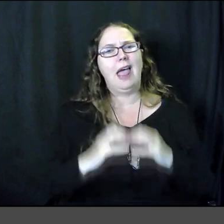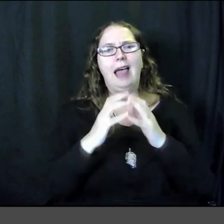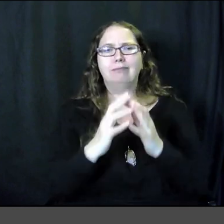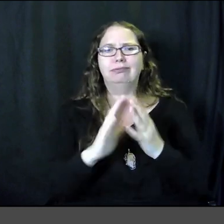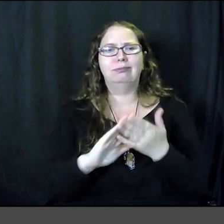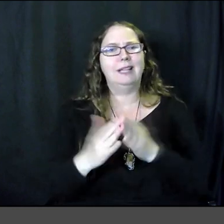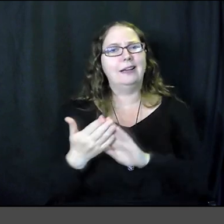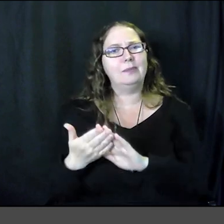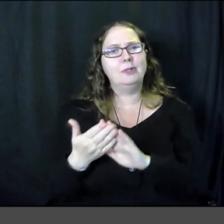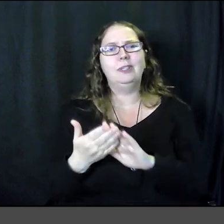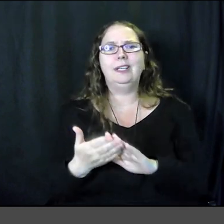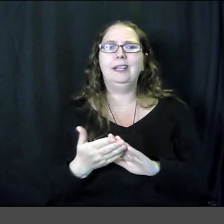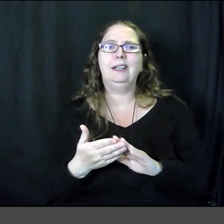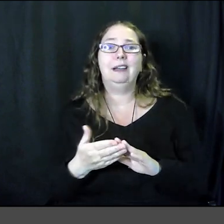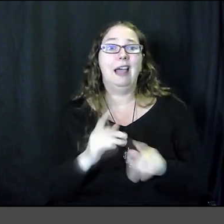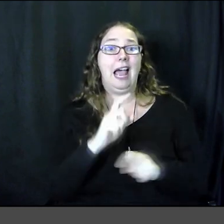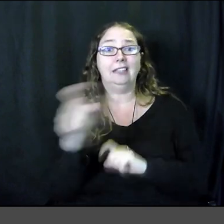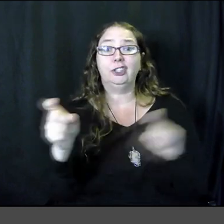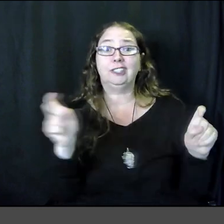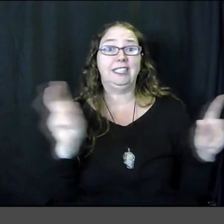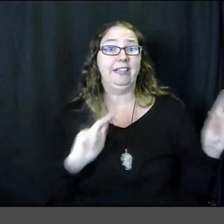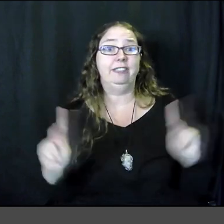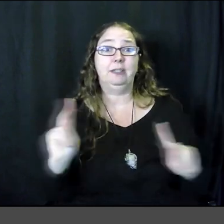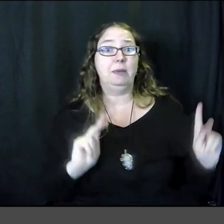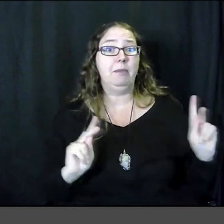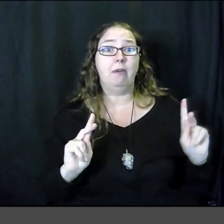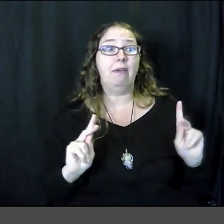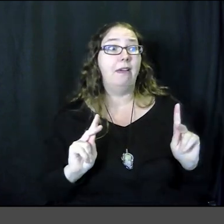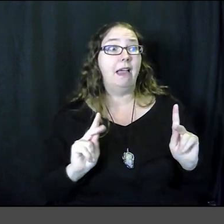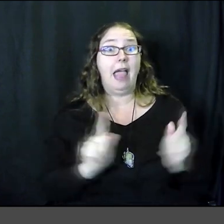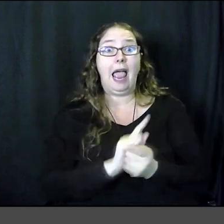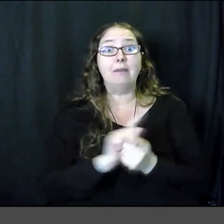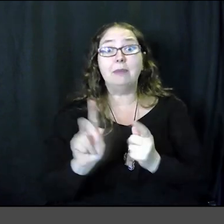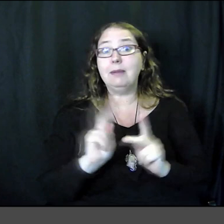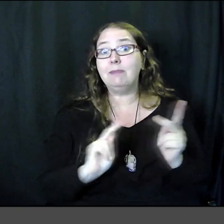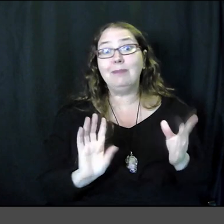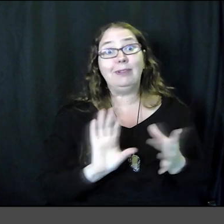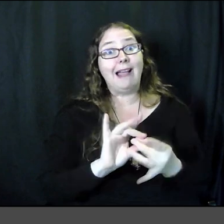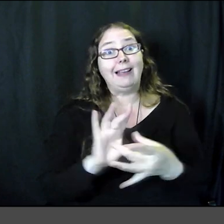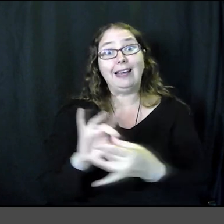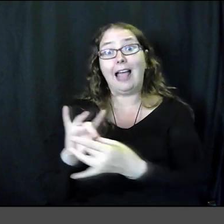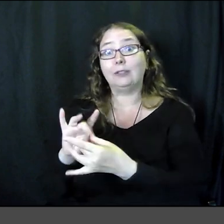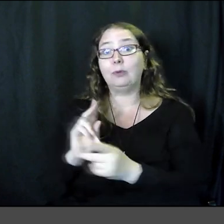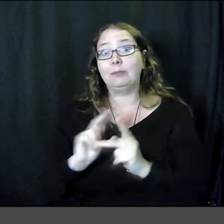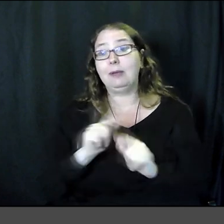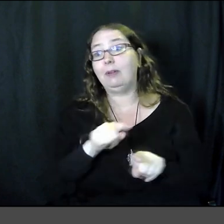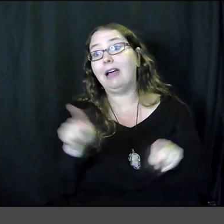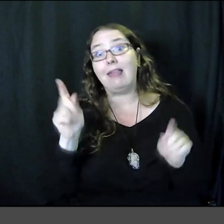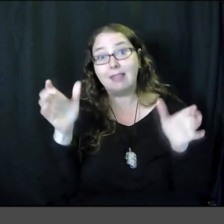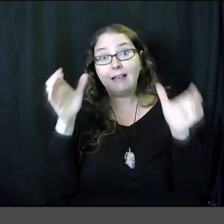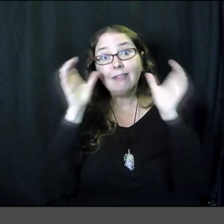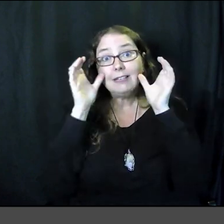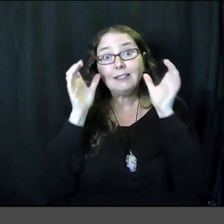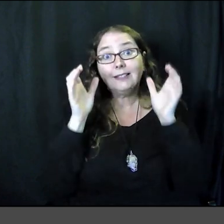AND THEY'LL MAKE A CONNECTION AND PEOPLE ARE GOING TO LISTEN. AND AND THAT'S GOOD. THAT'S GOOD RIGHT THERE.